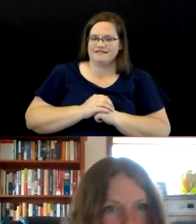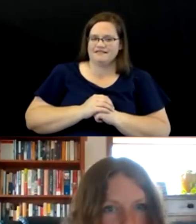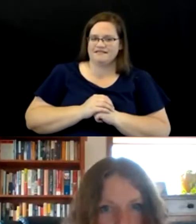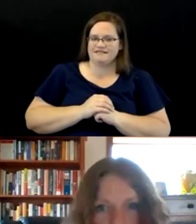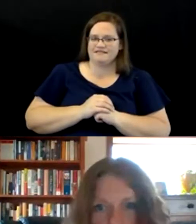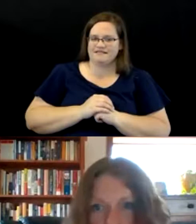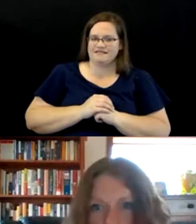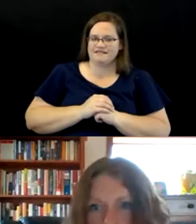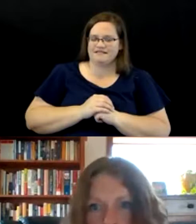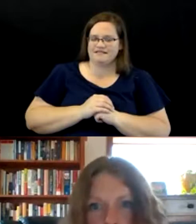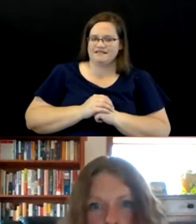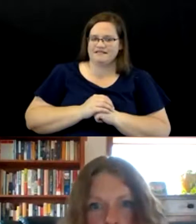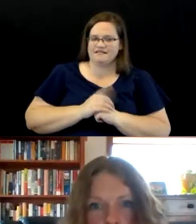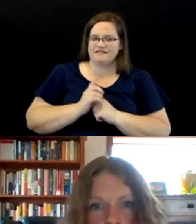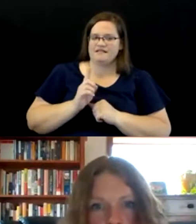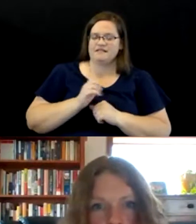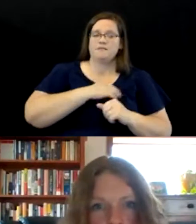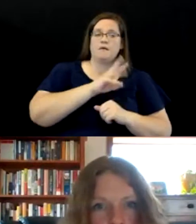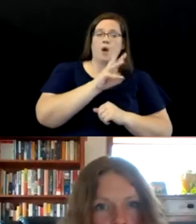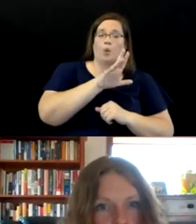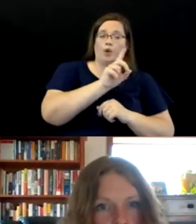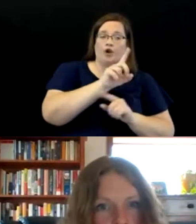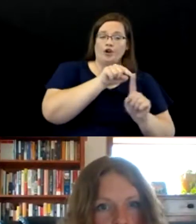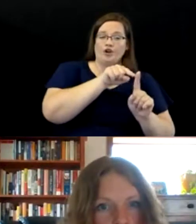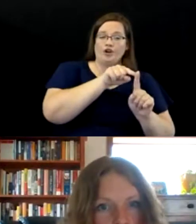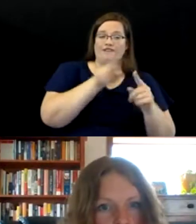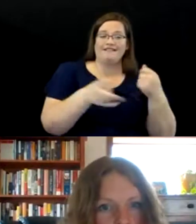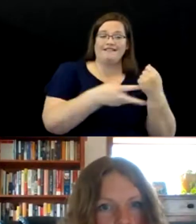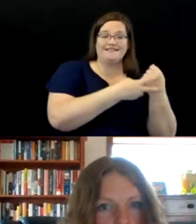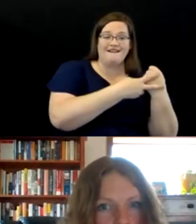where I pasted them into my Word document is not letting me paste